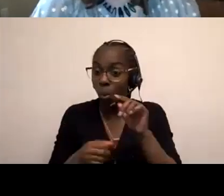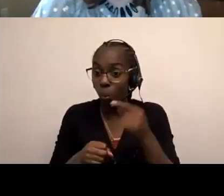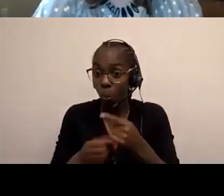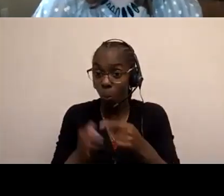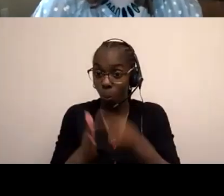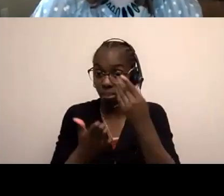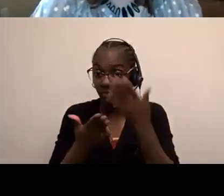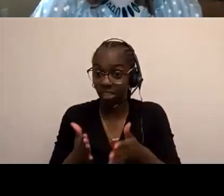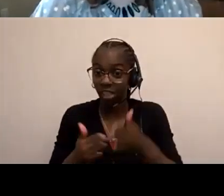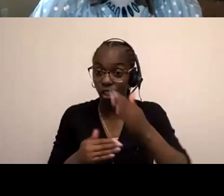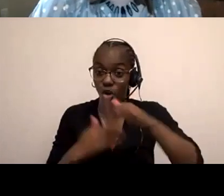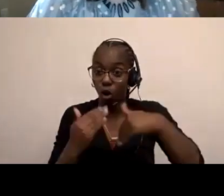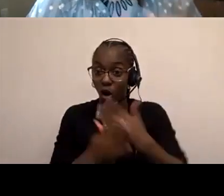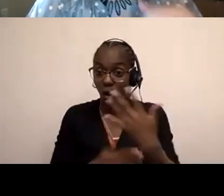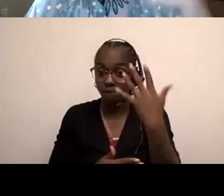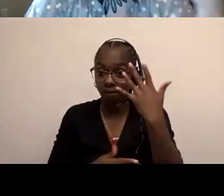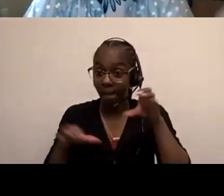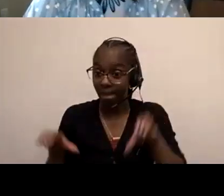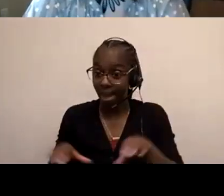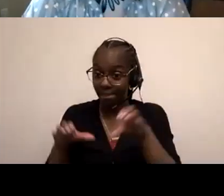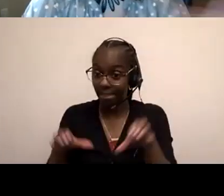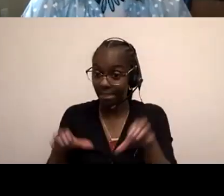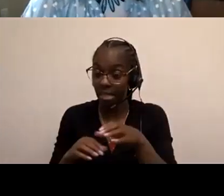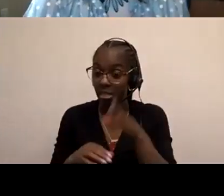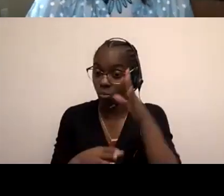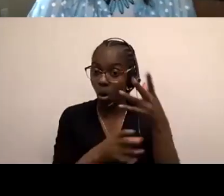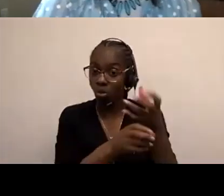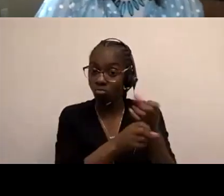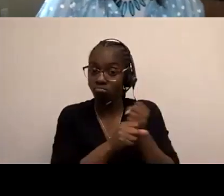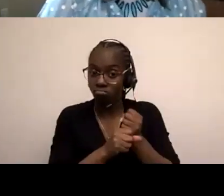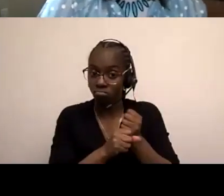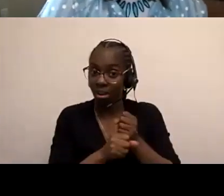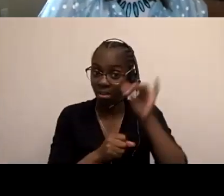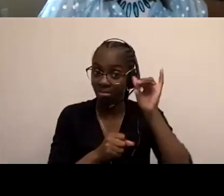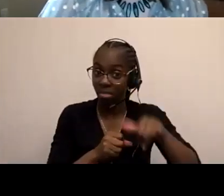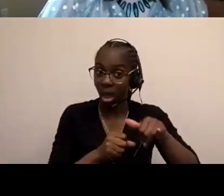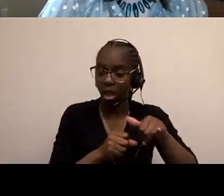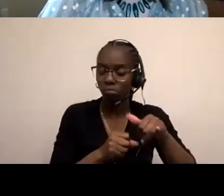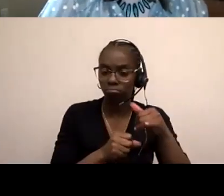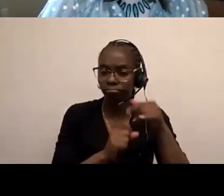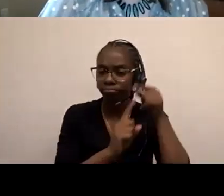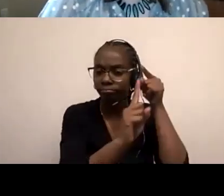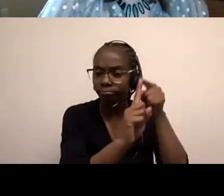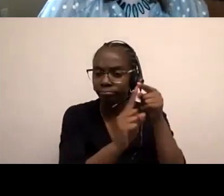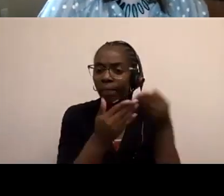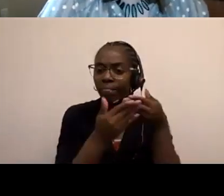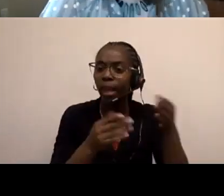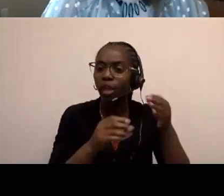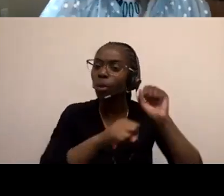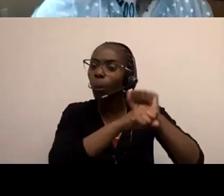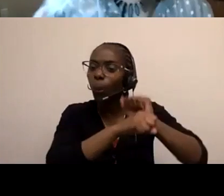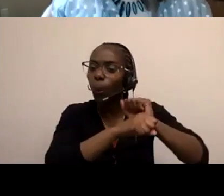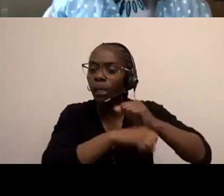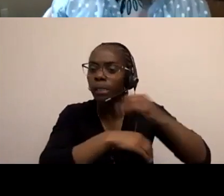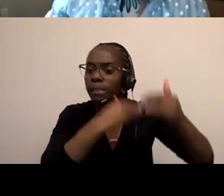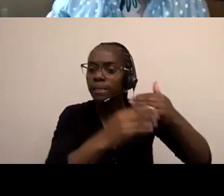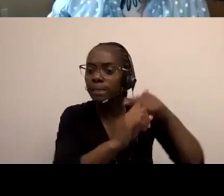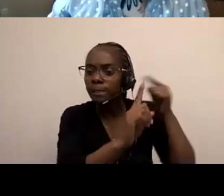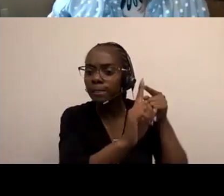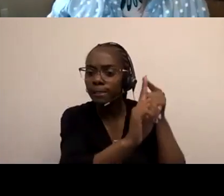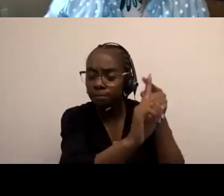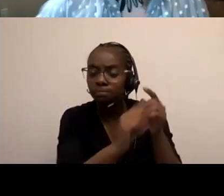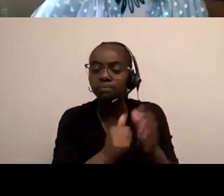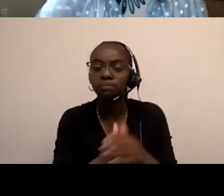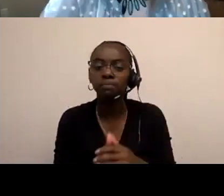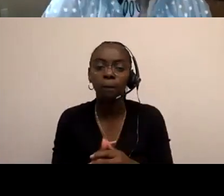FIVE ACTIVITIES THEY GET THAT THING THAT THEIR WORKING FOR. I'M GOING TO TRY TO SPEED UP